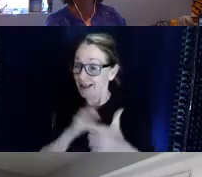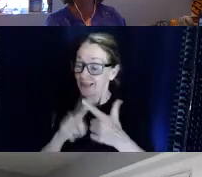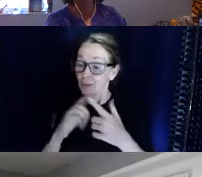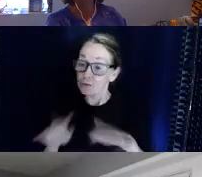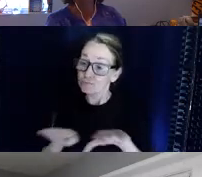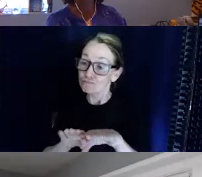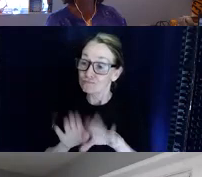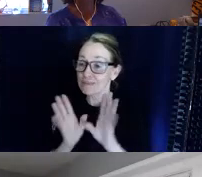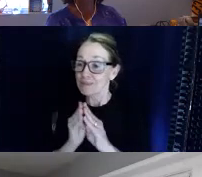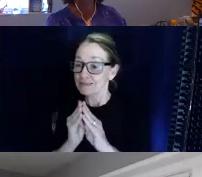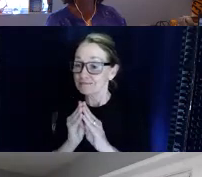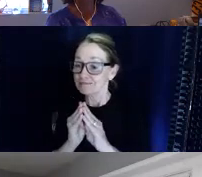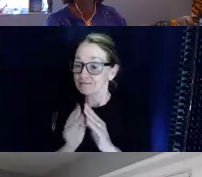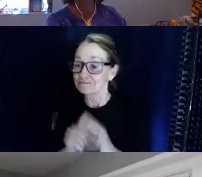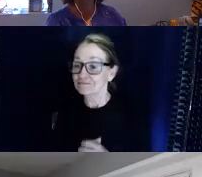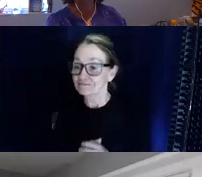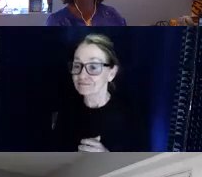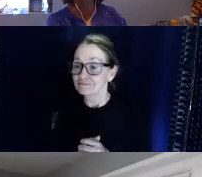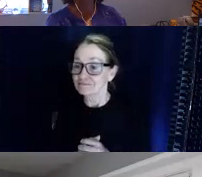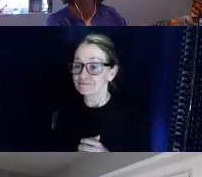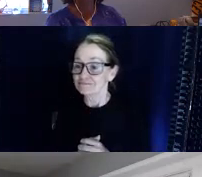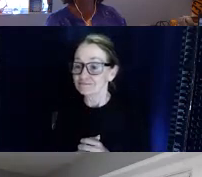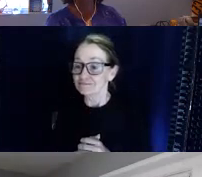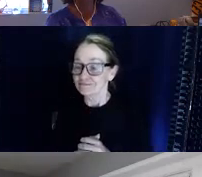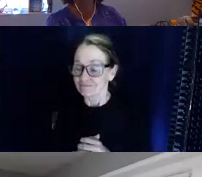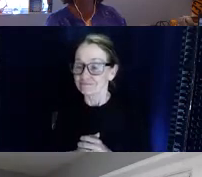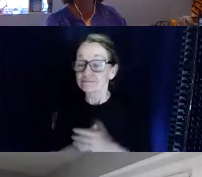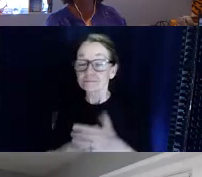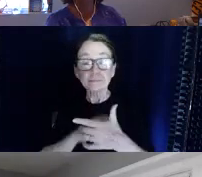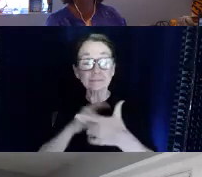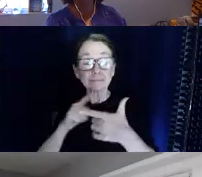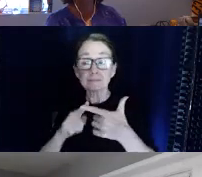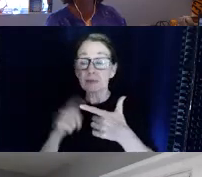AND THEN WE'LL SCHEDULE FUTURE MEETINGS.